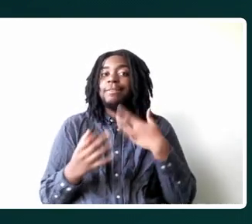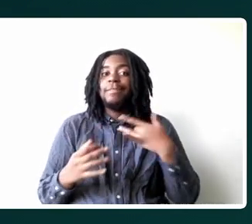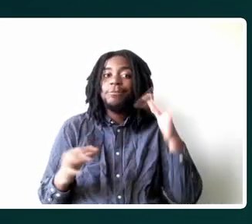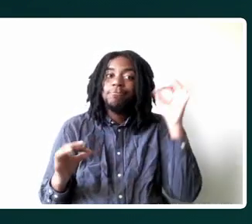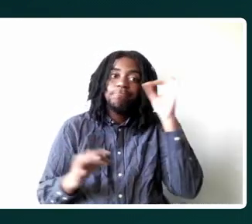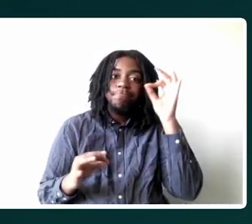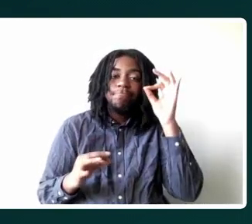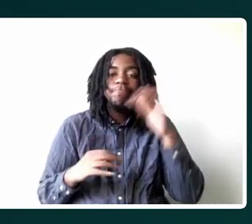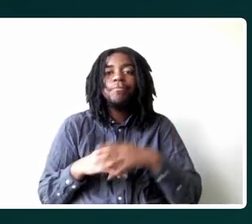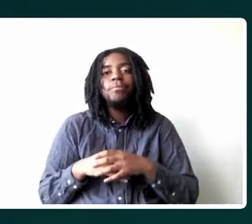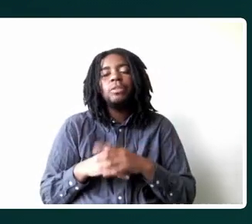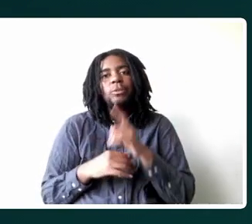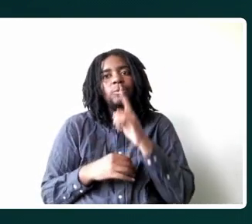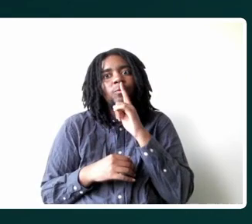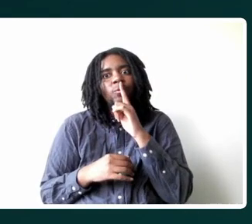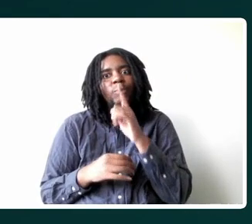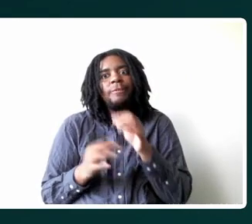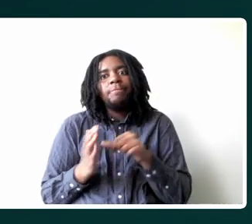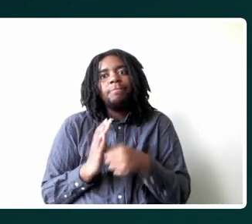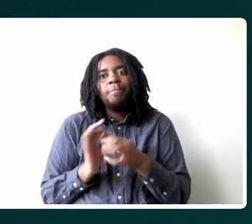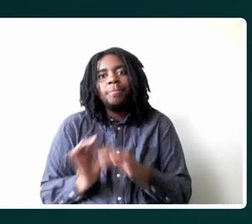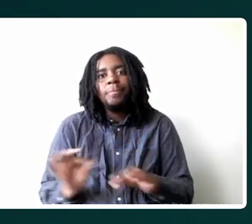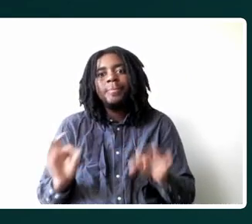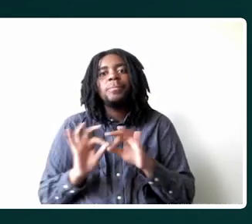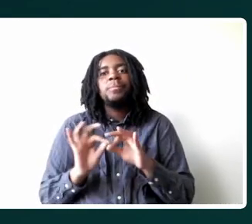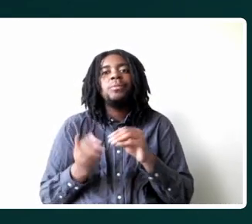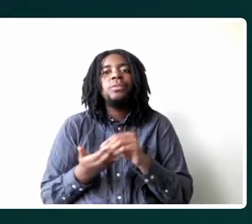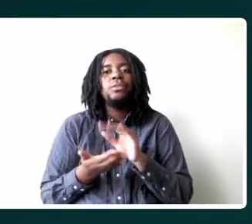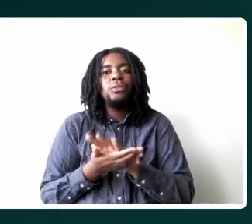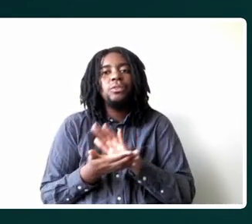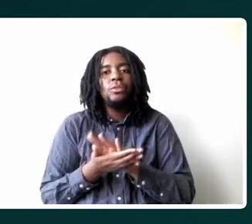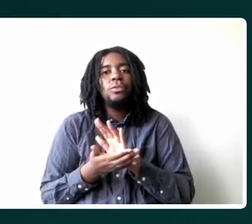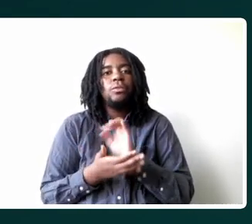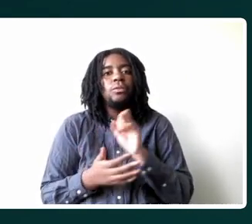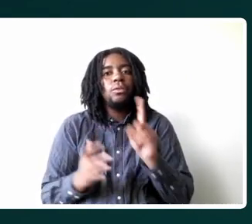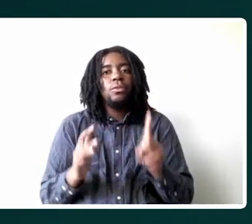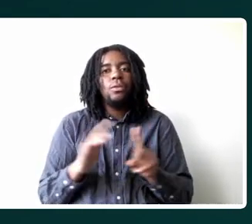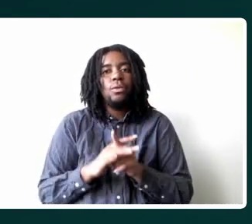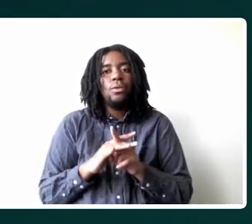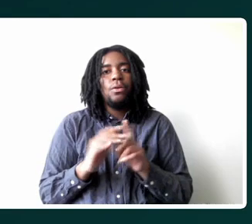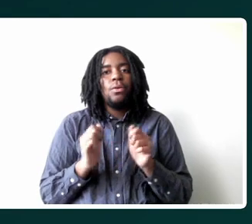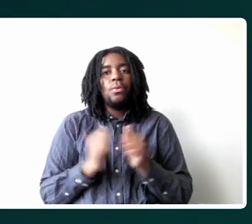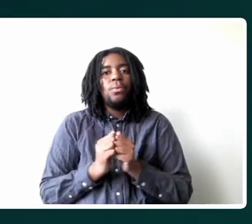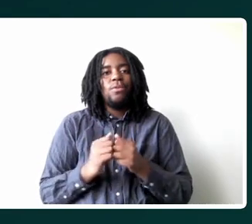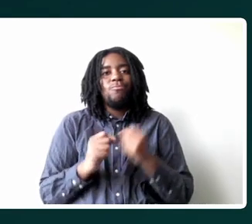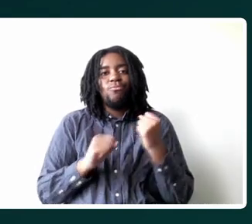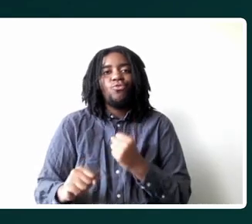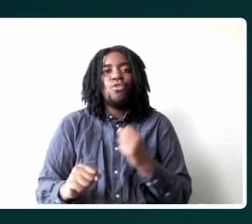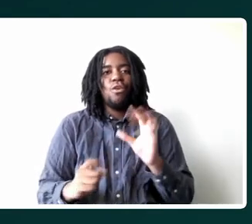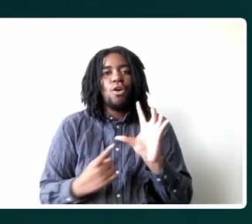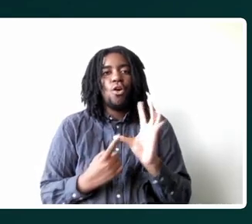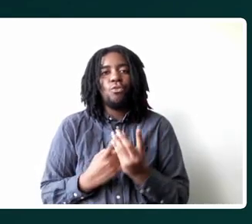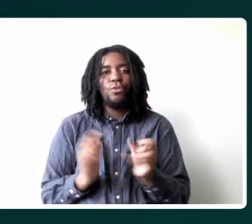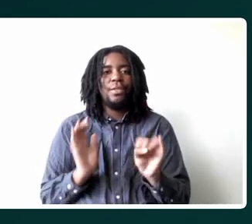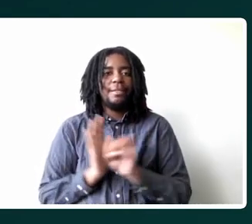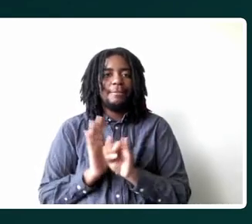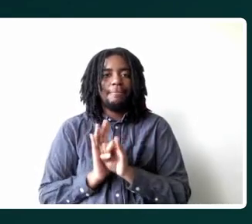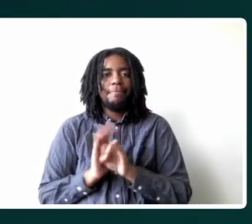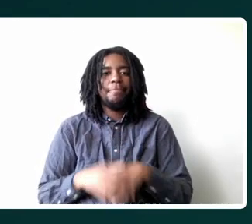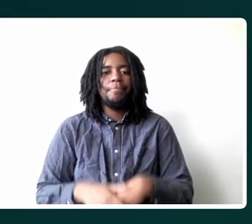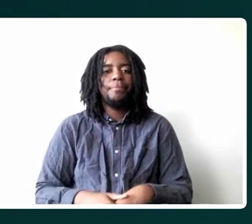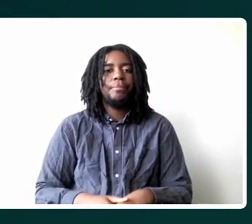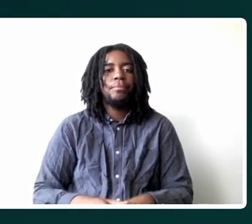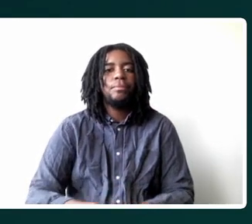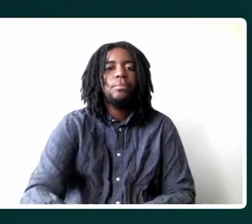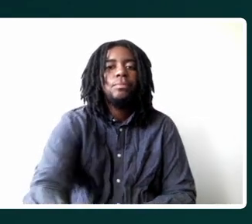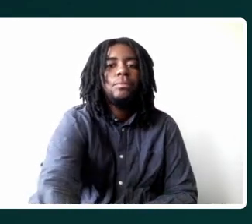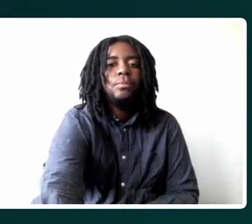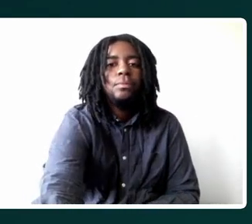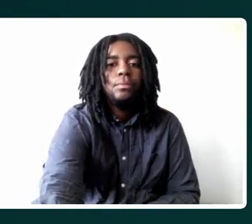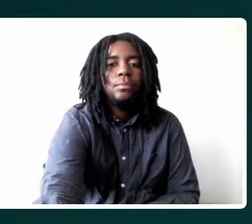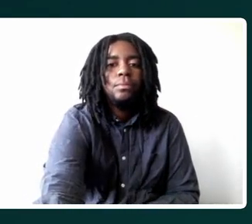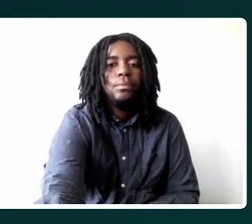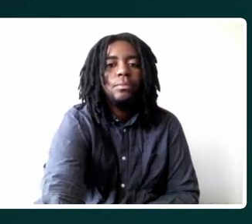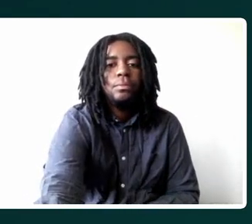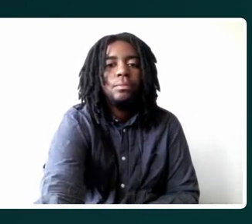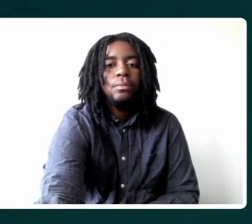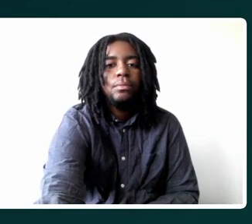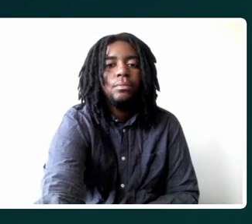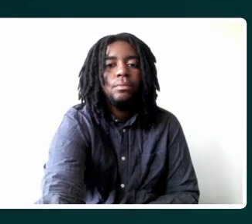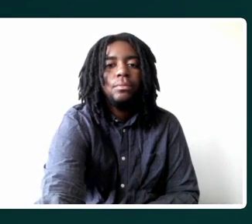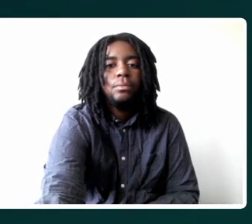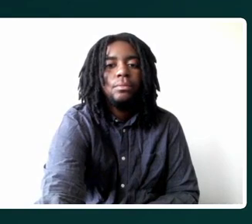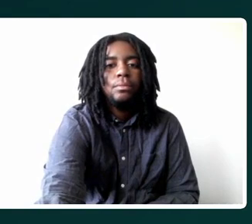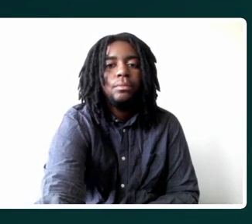for their children to come to school with a very strong cultural identity. Next slide, please.